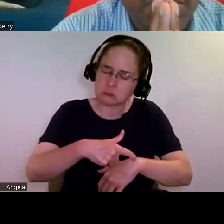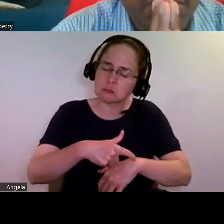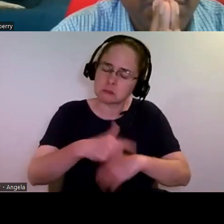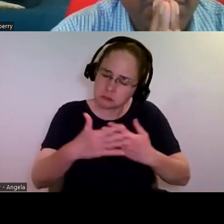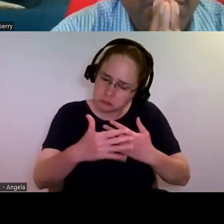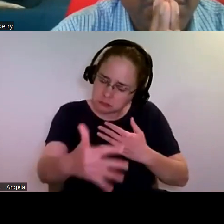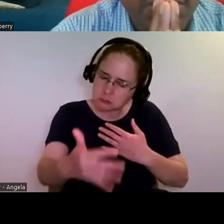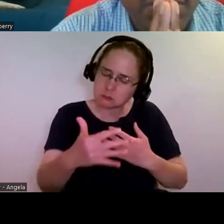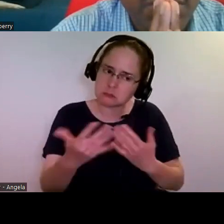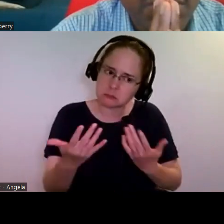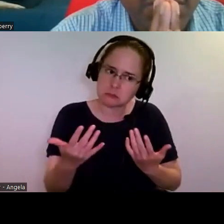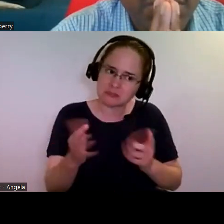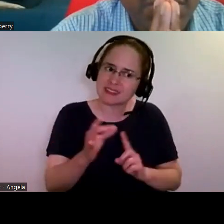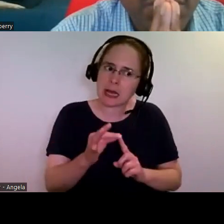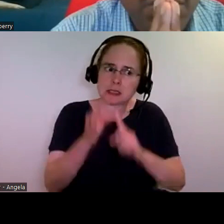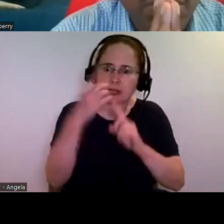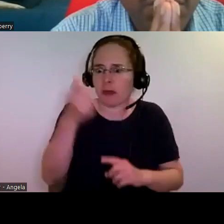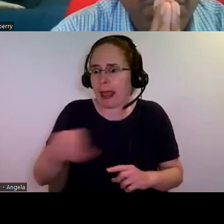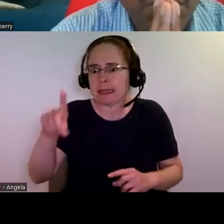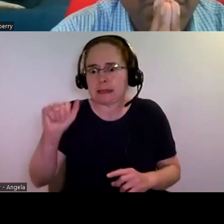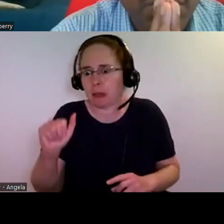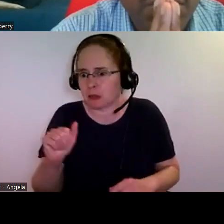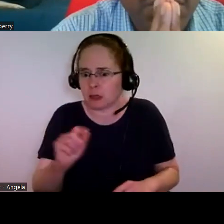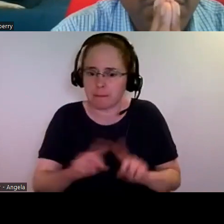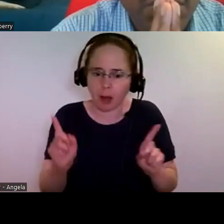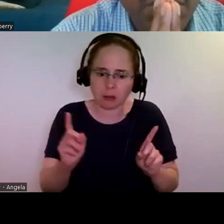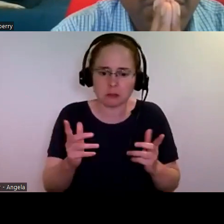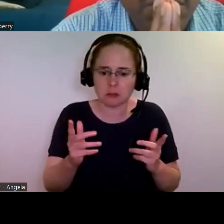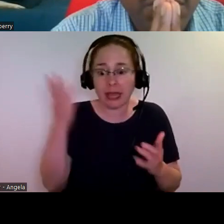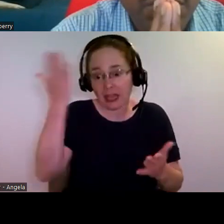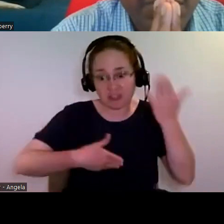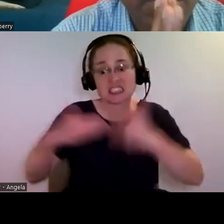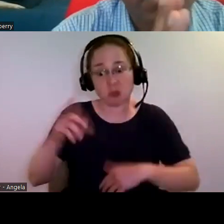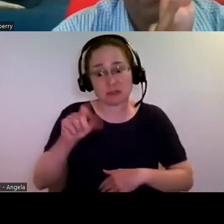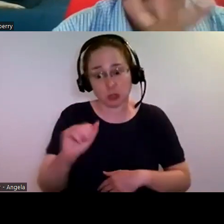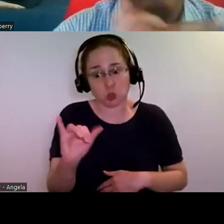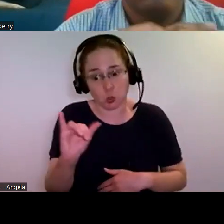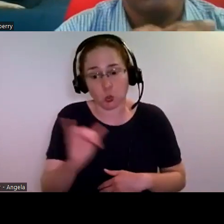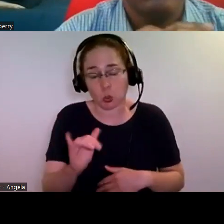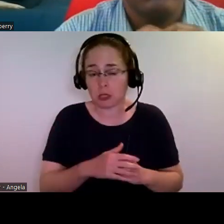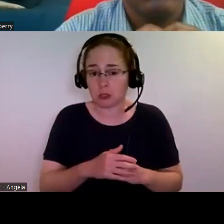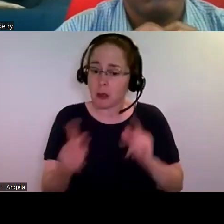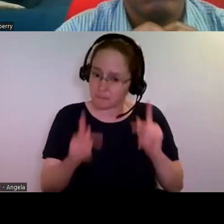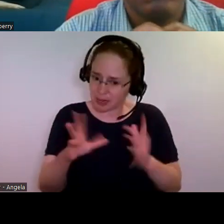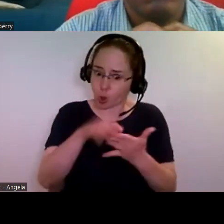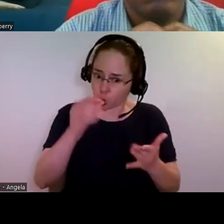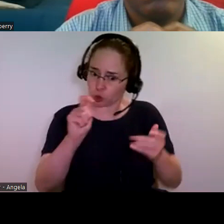for any disability but invisible disabilities as well. People learn to adapt their lifestyles,